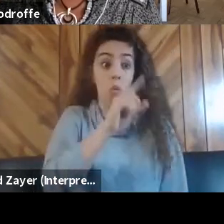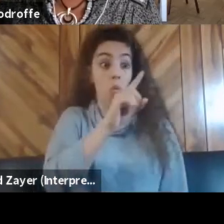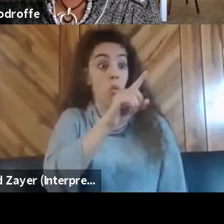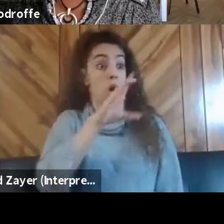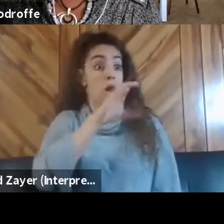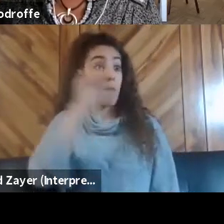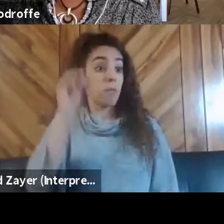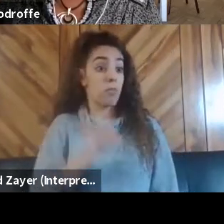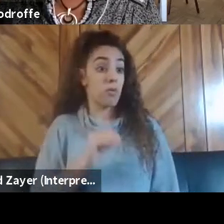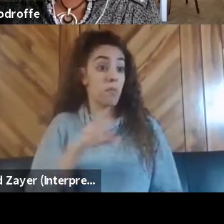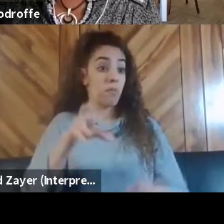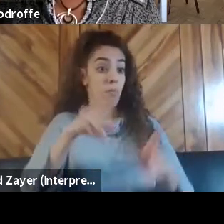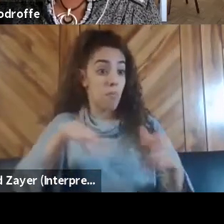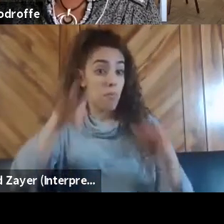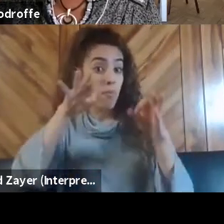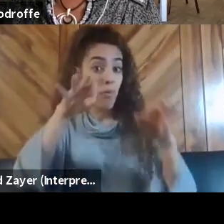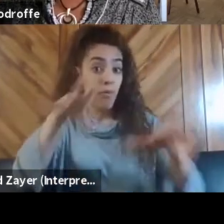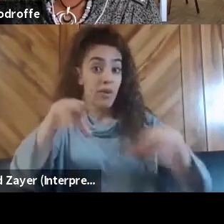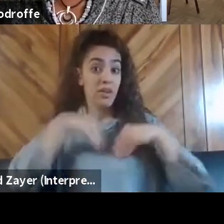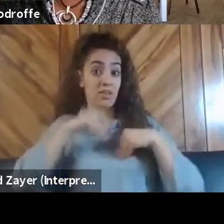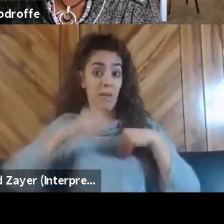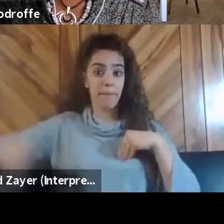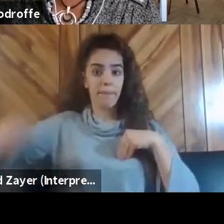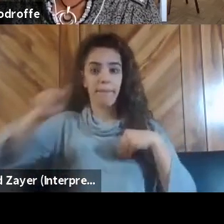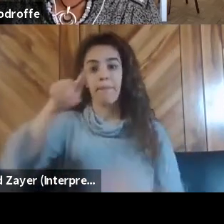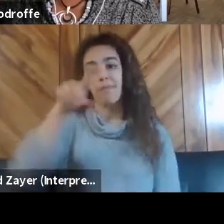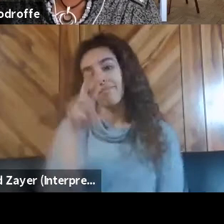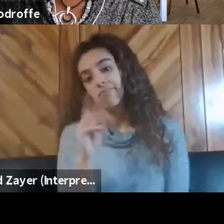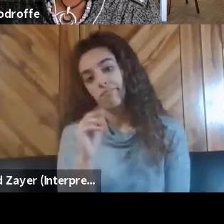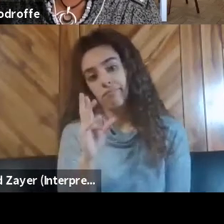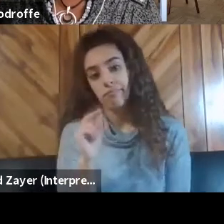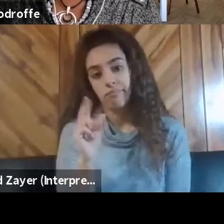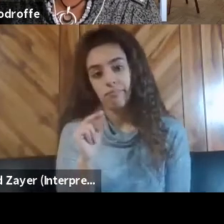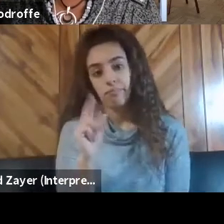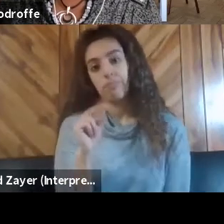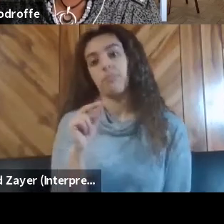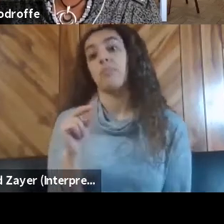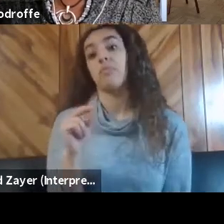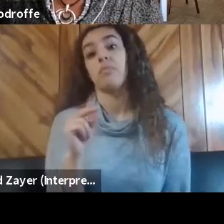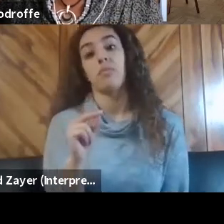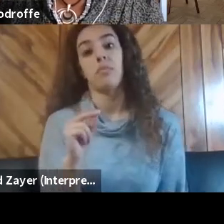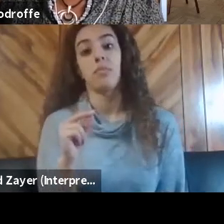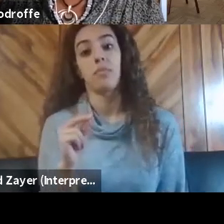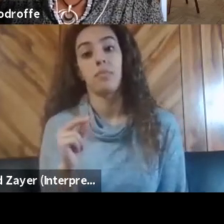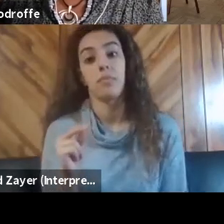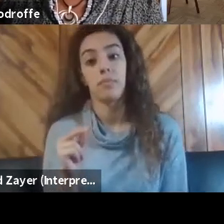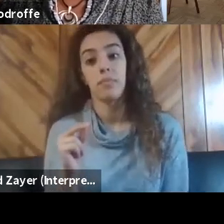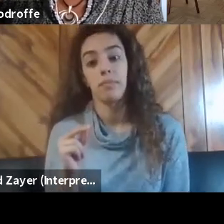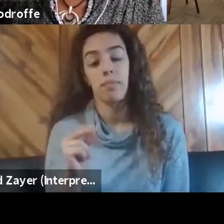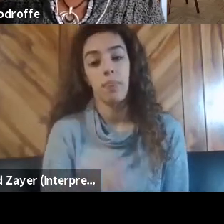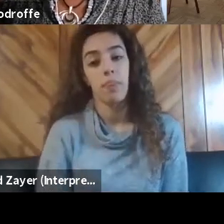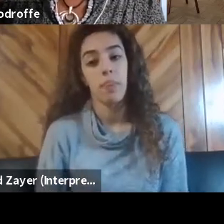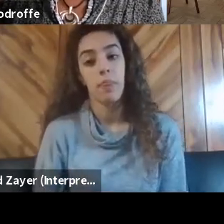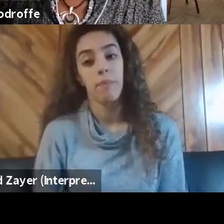accepting of them. And, um, that is, that is difficult enough.